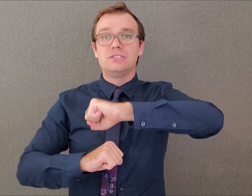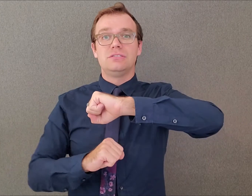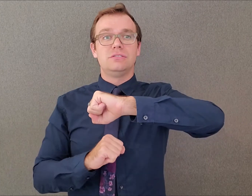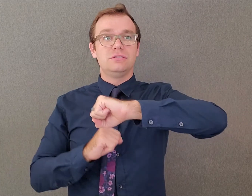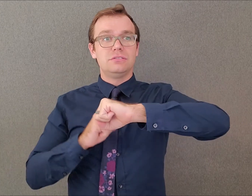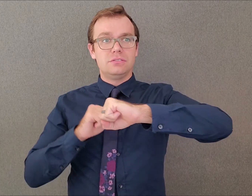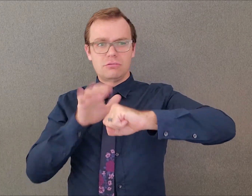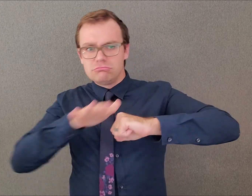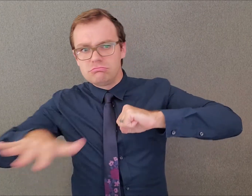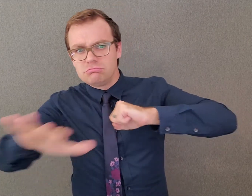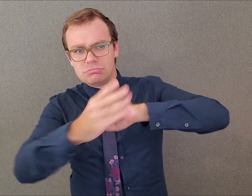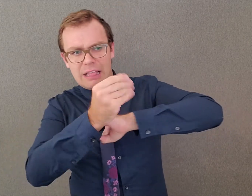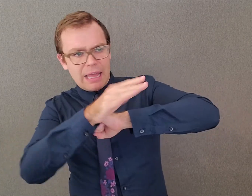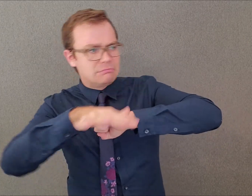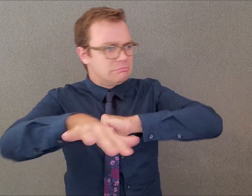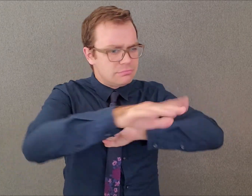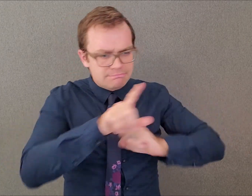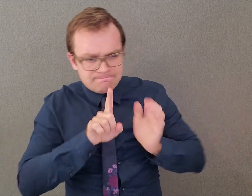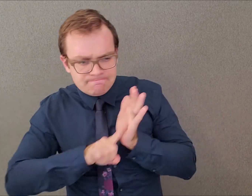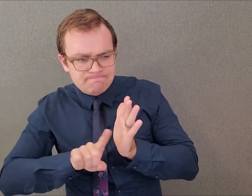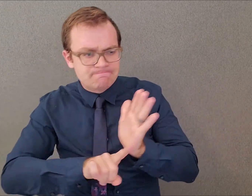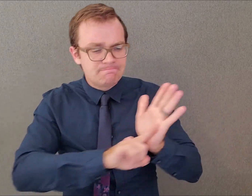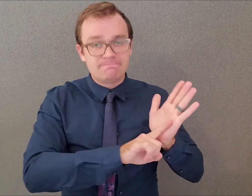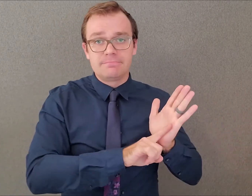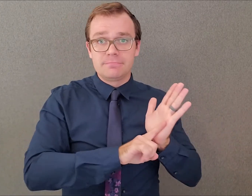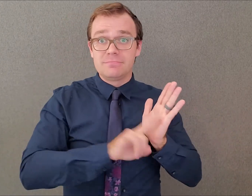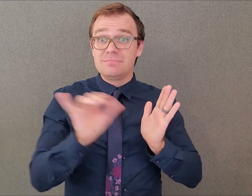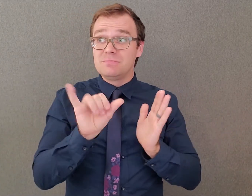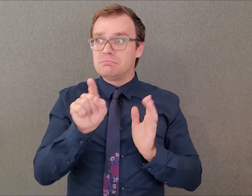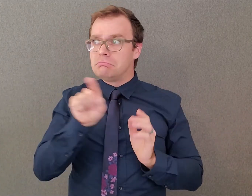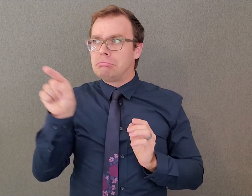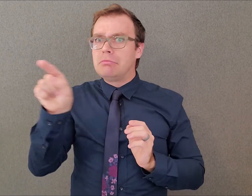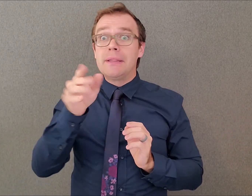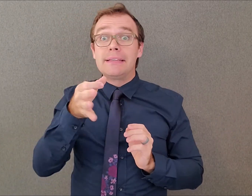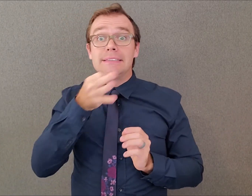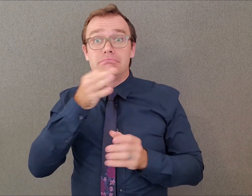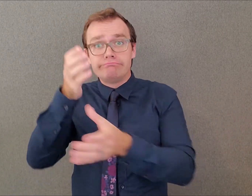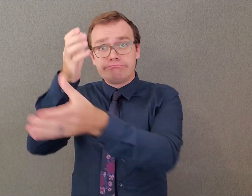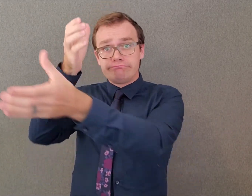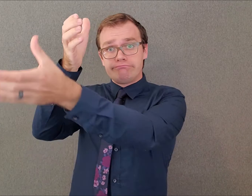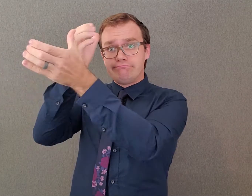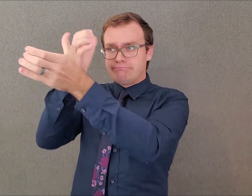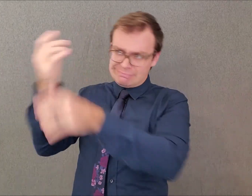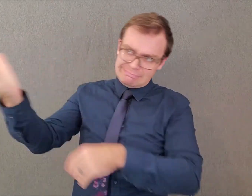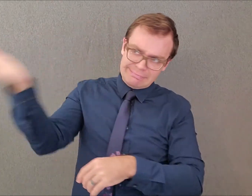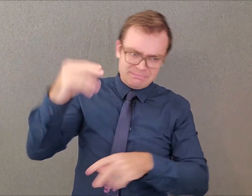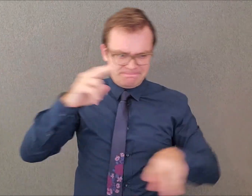and surrounding land for damage. Seek advice from experts to evaluate remaining